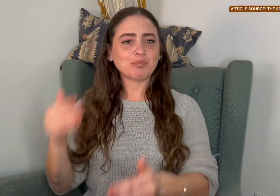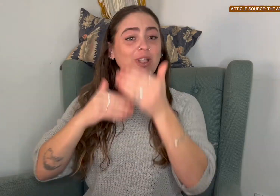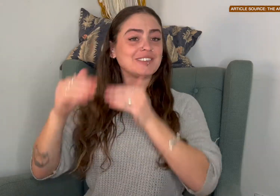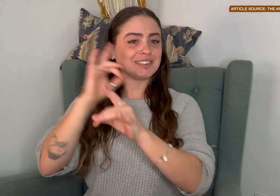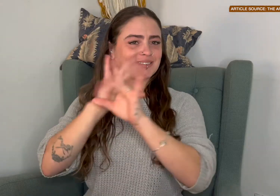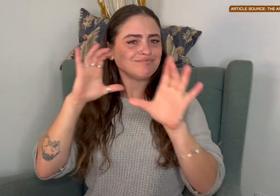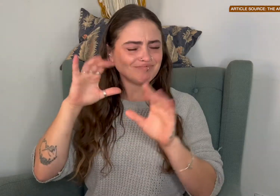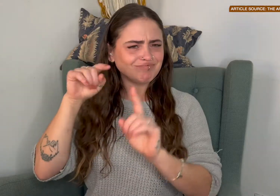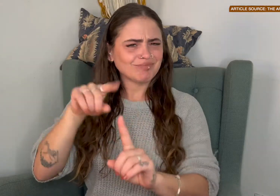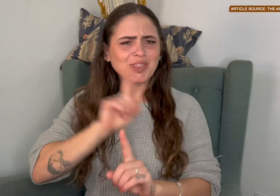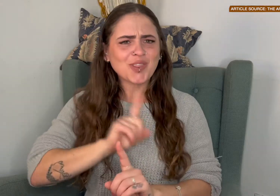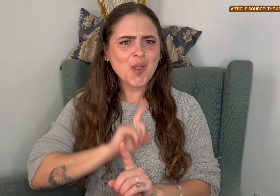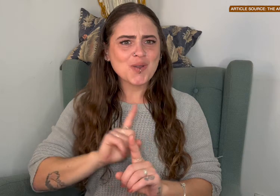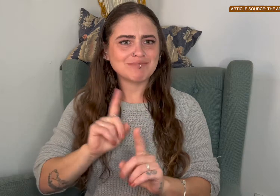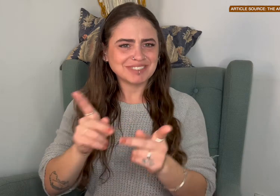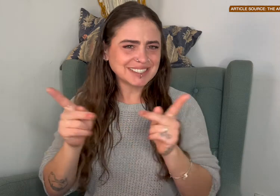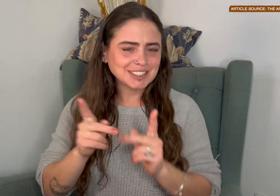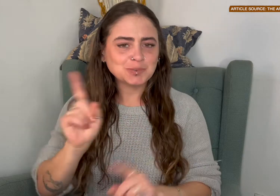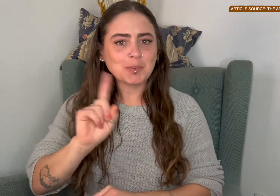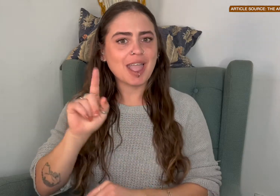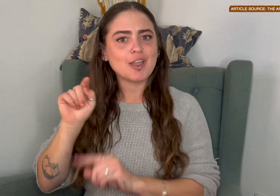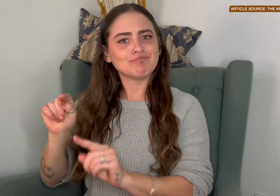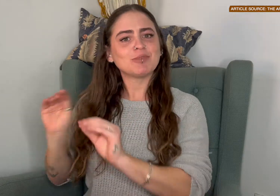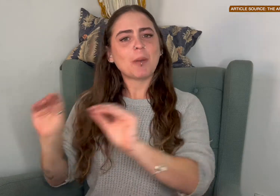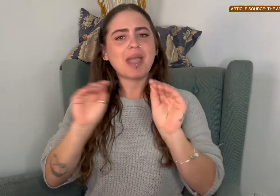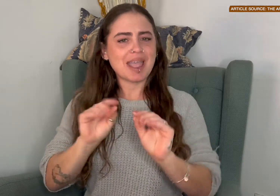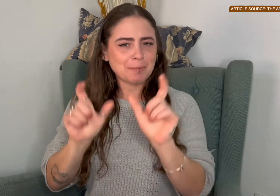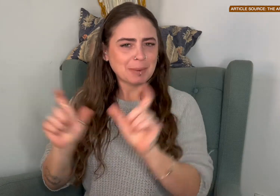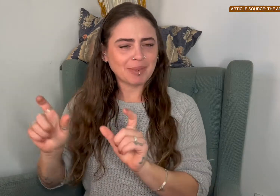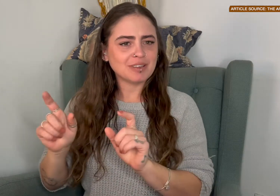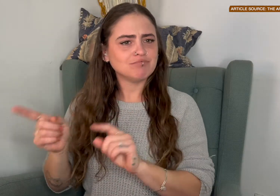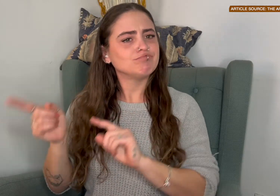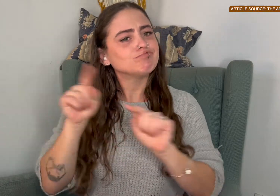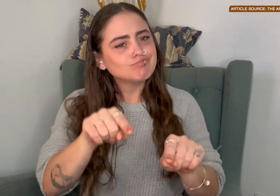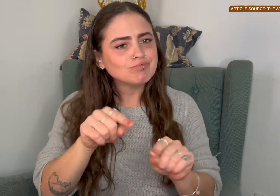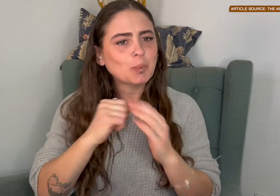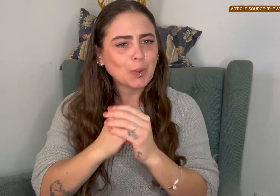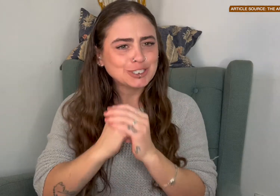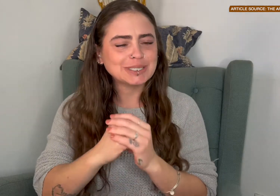Previously thought to be a lone destination where nomadic people came to worship,